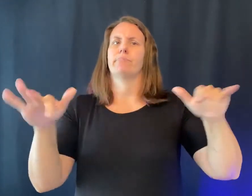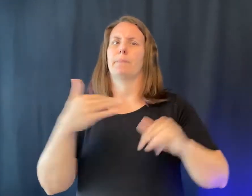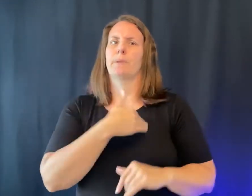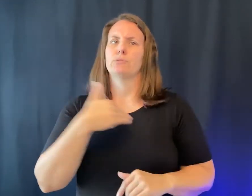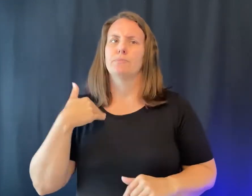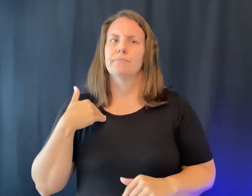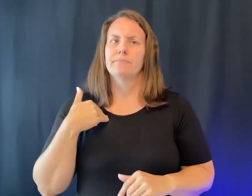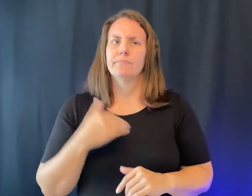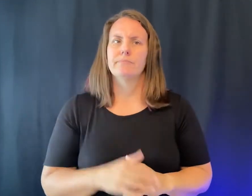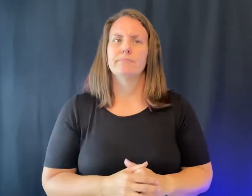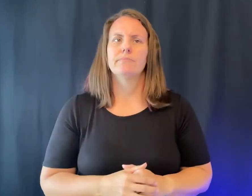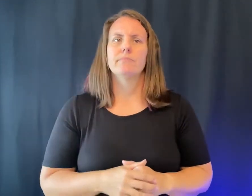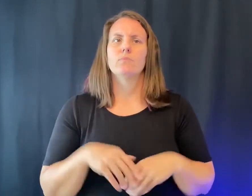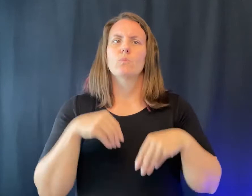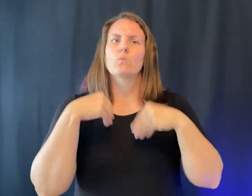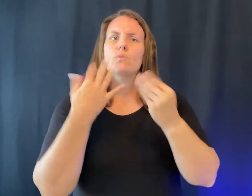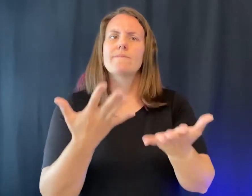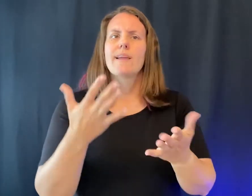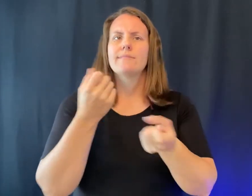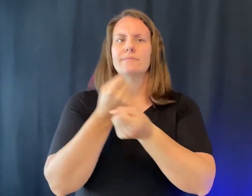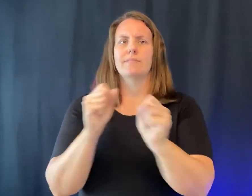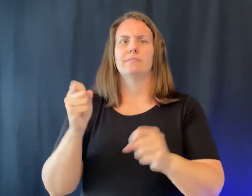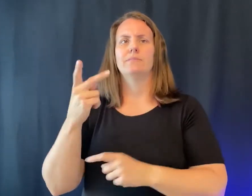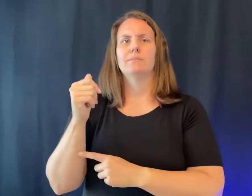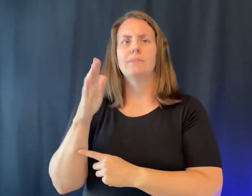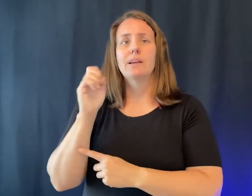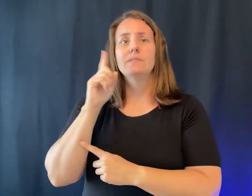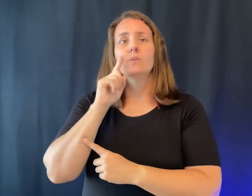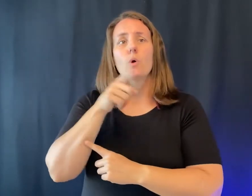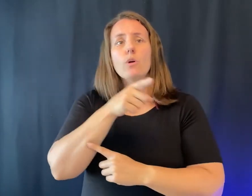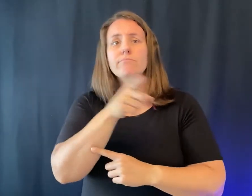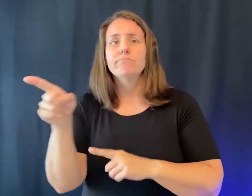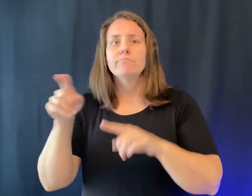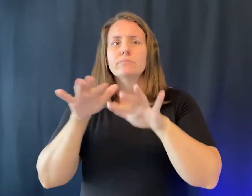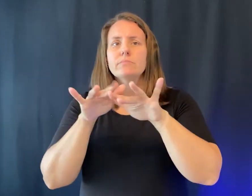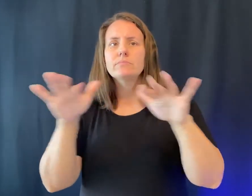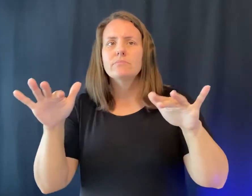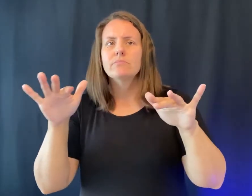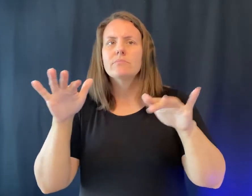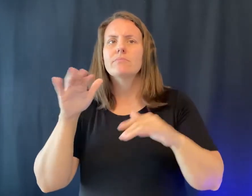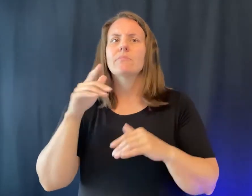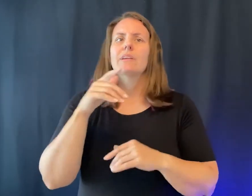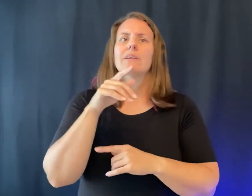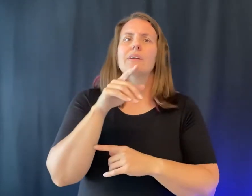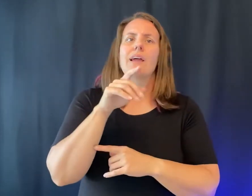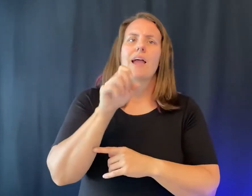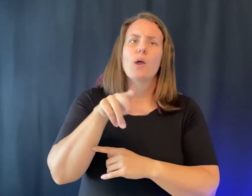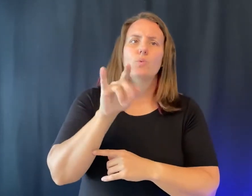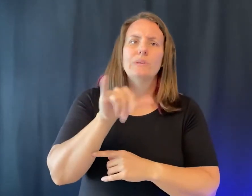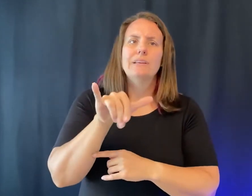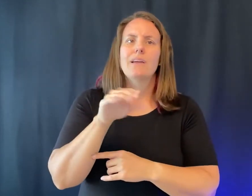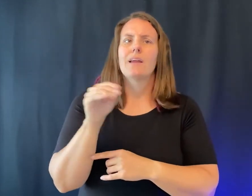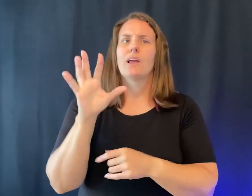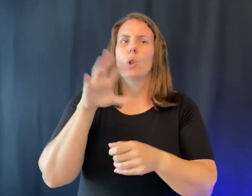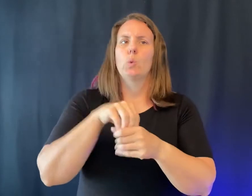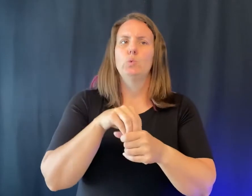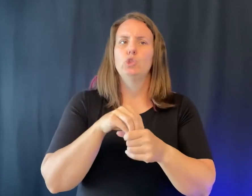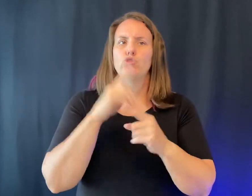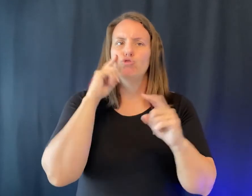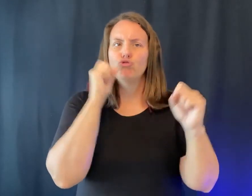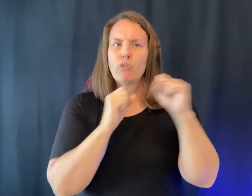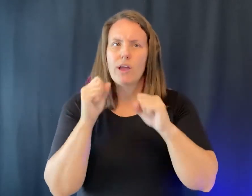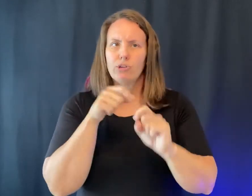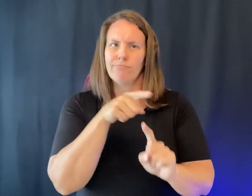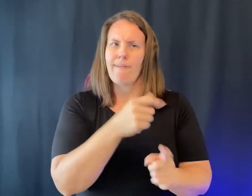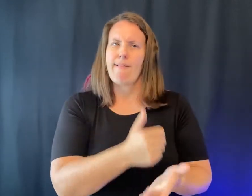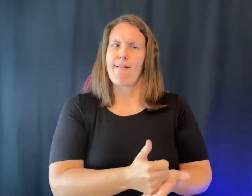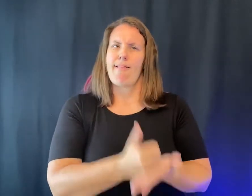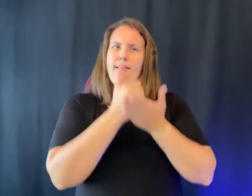membership base and to provide safe space where diversity equity and inclusion strategies will help